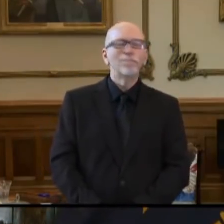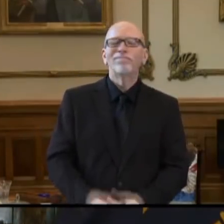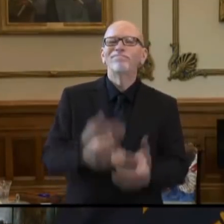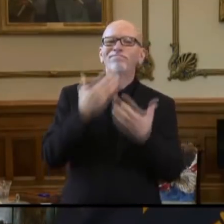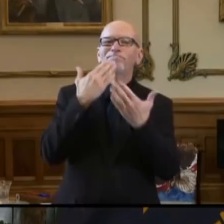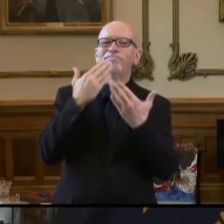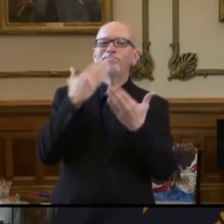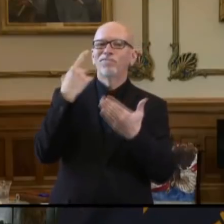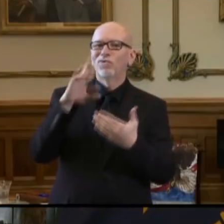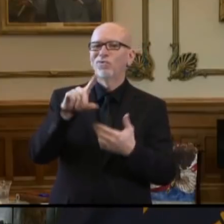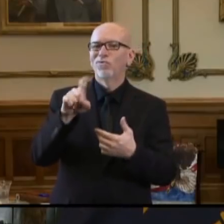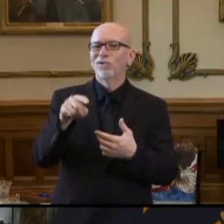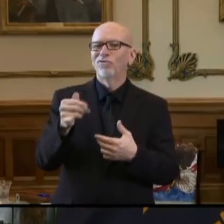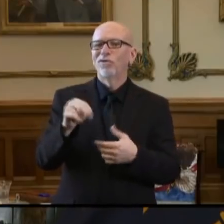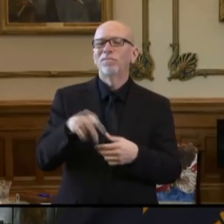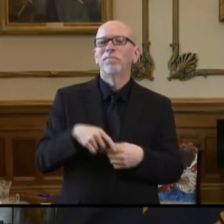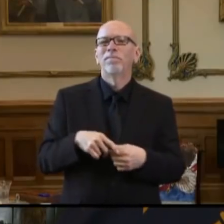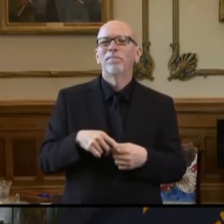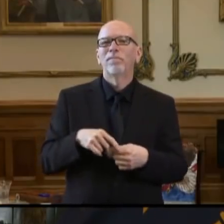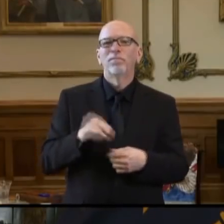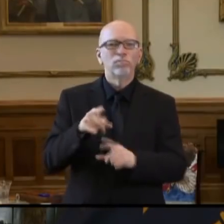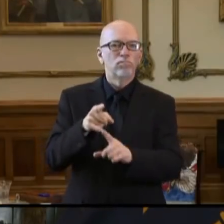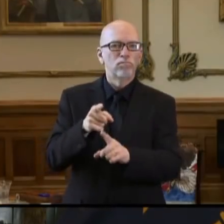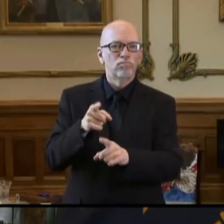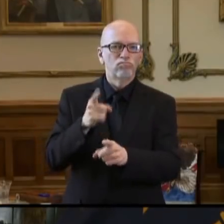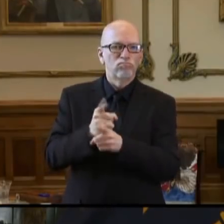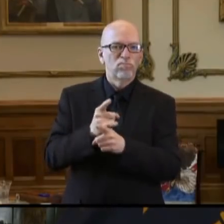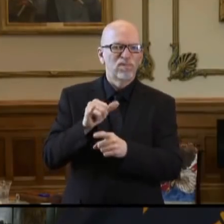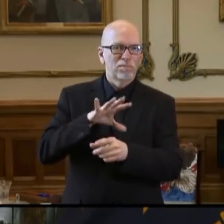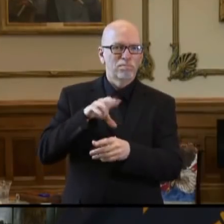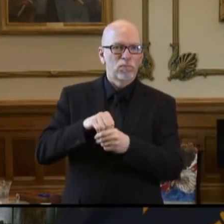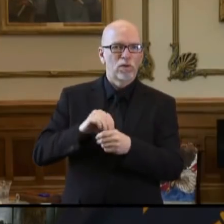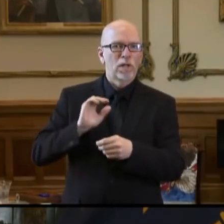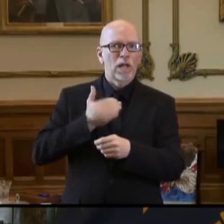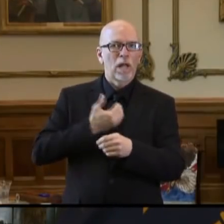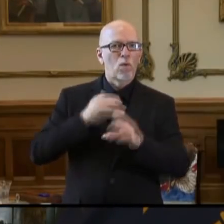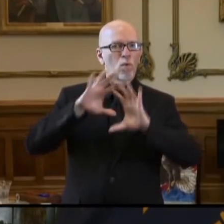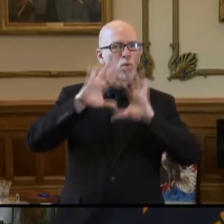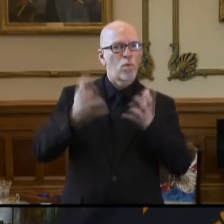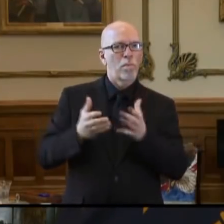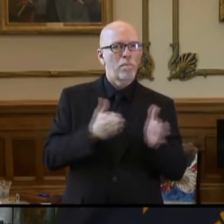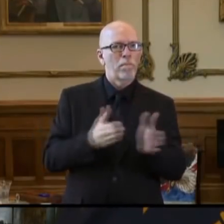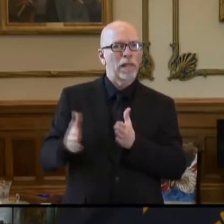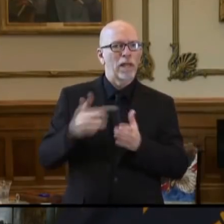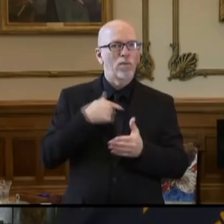WILL EXPAND IF NEEDED. THANK YOU SO MUCH FOR THE QUESTION,